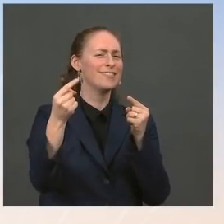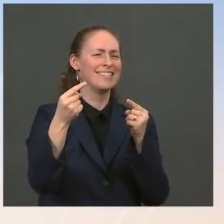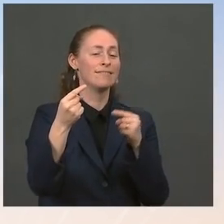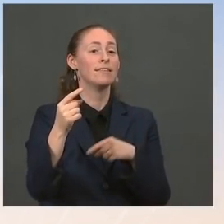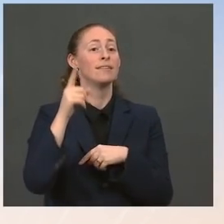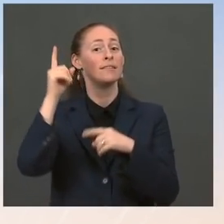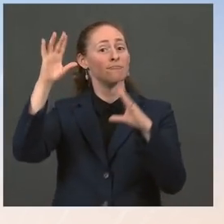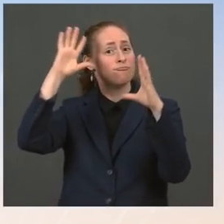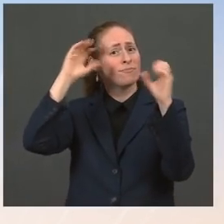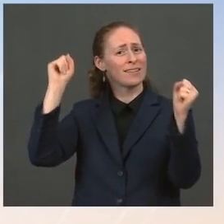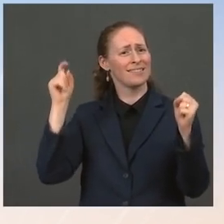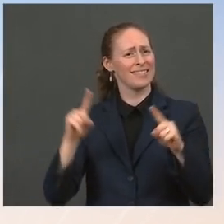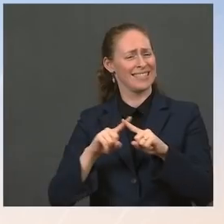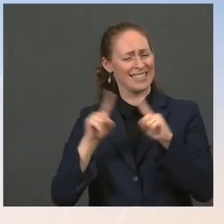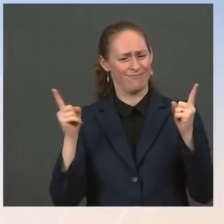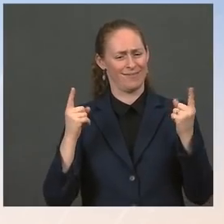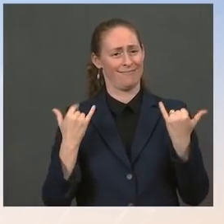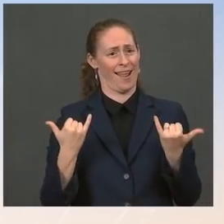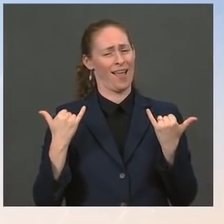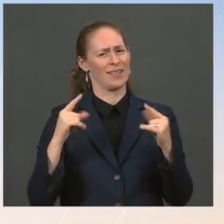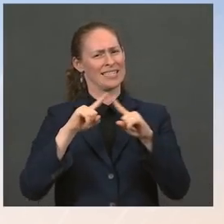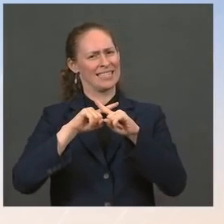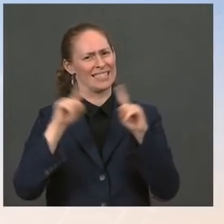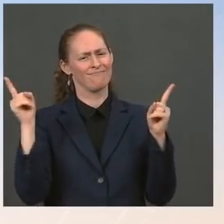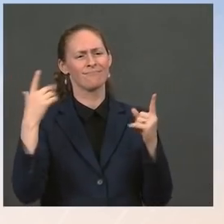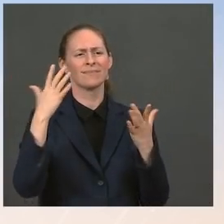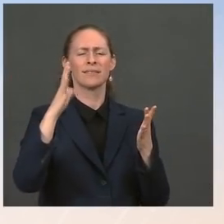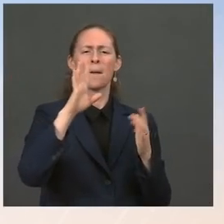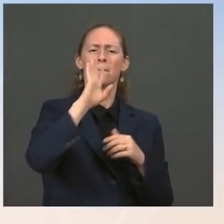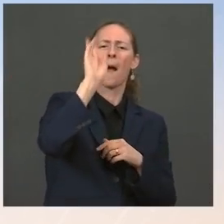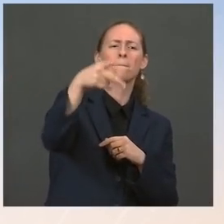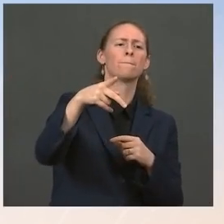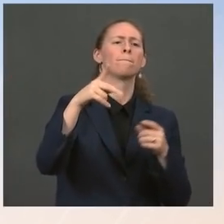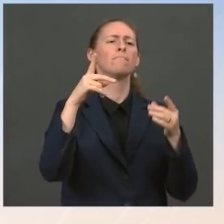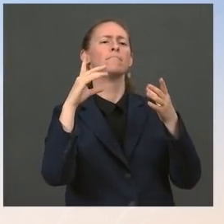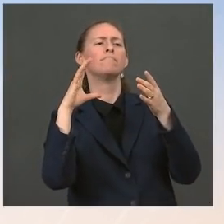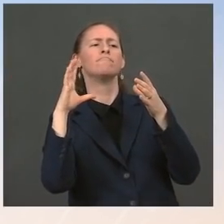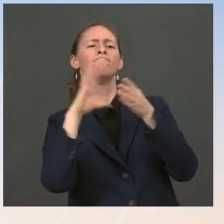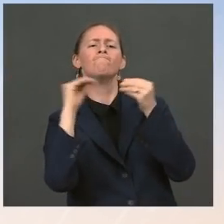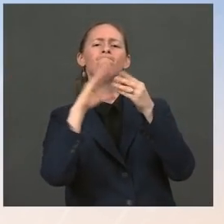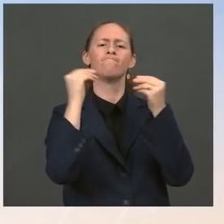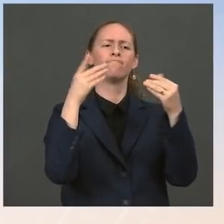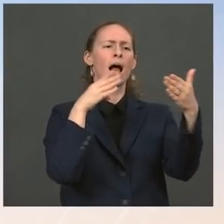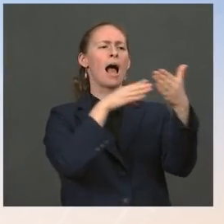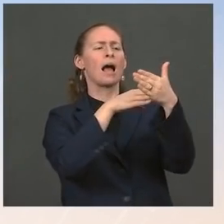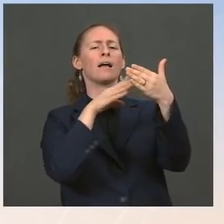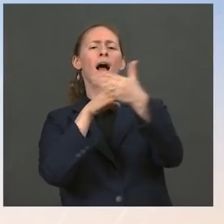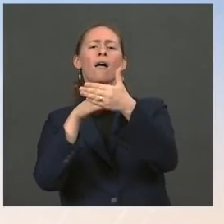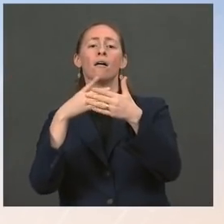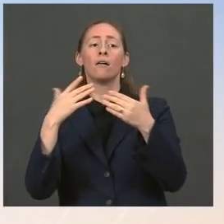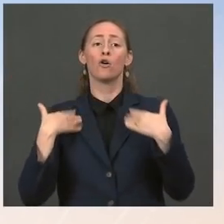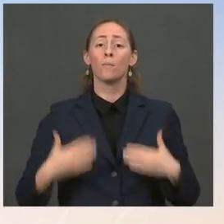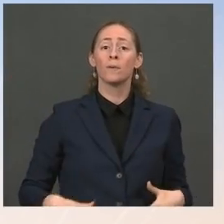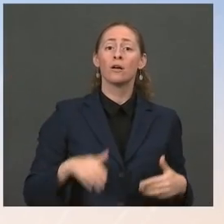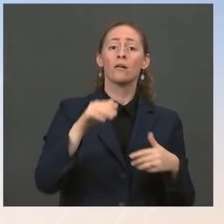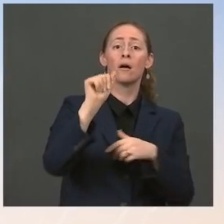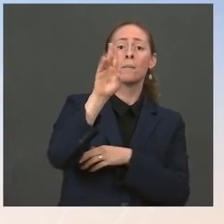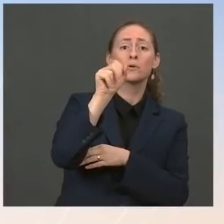this President has spoken out against human rights abuses, has raised his concerns about human rights abuses directly with President Xi,